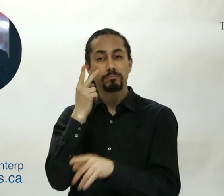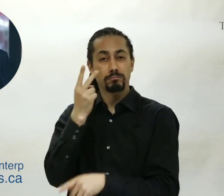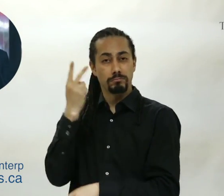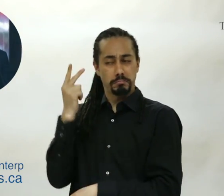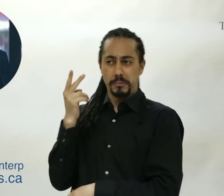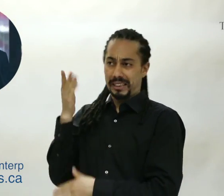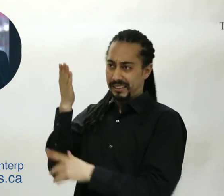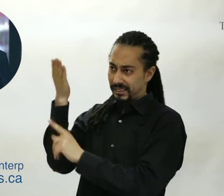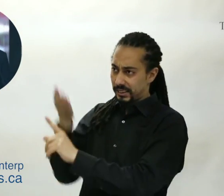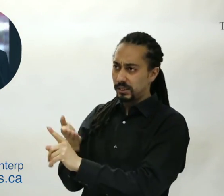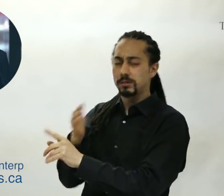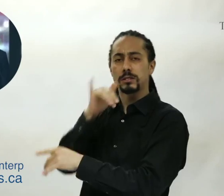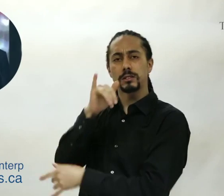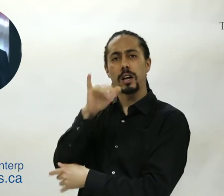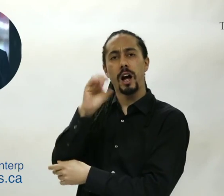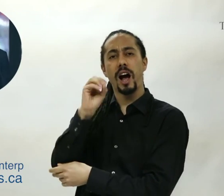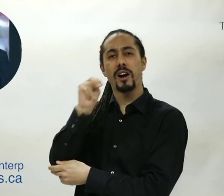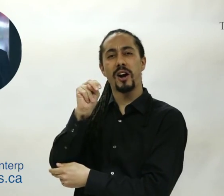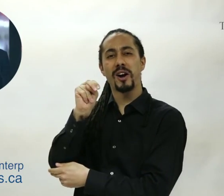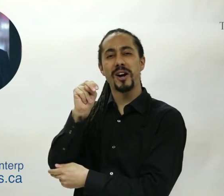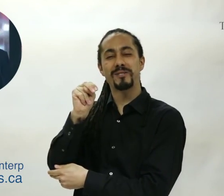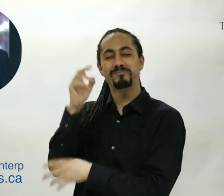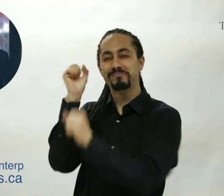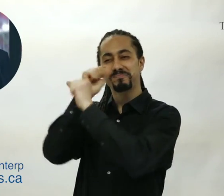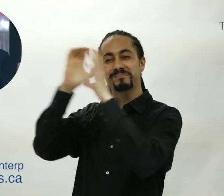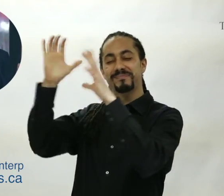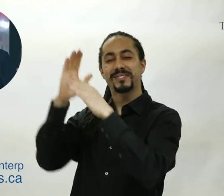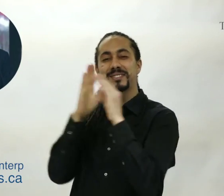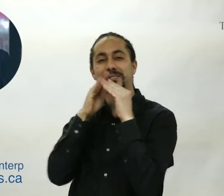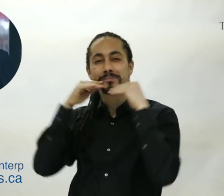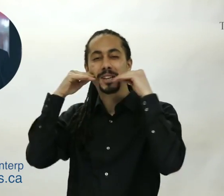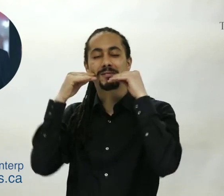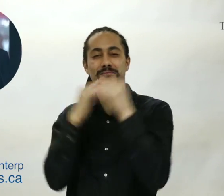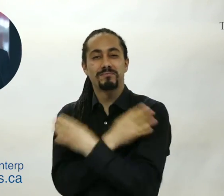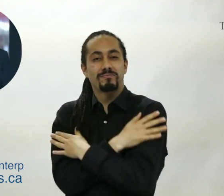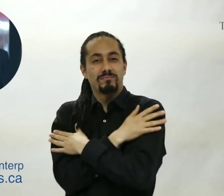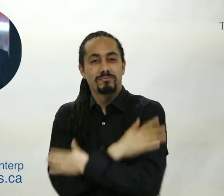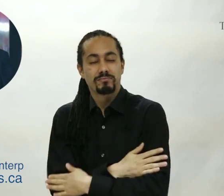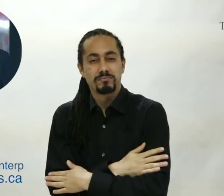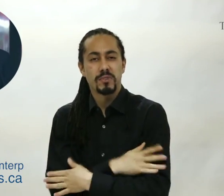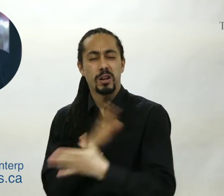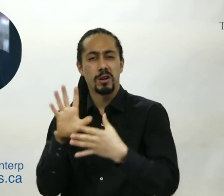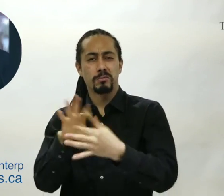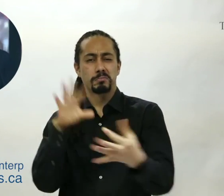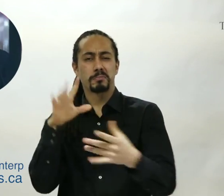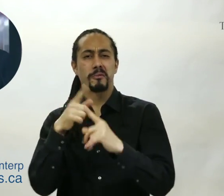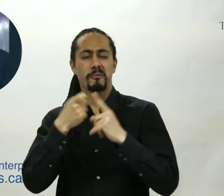Nelson Mandela as an icon, smiling and serene,